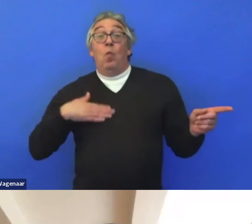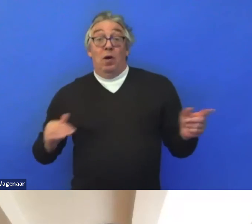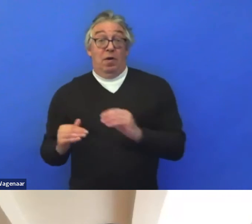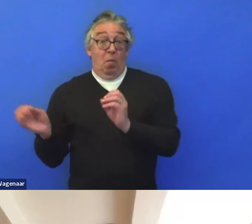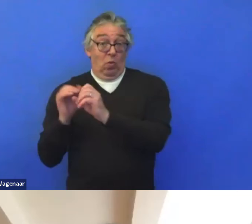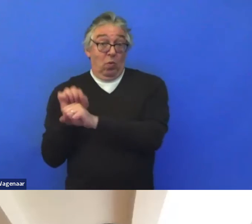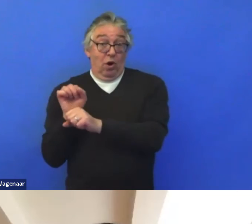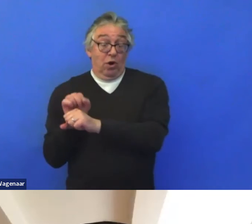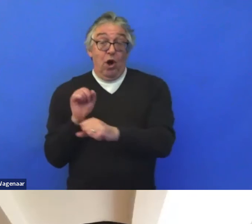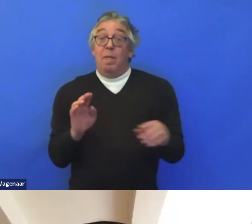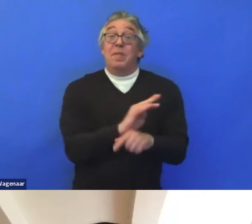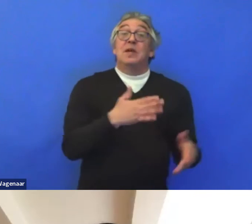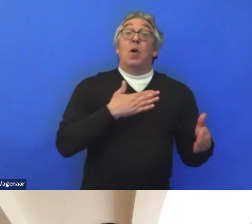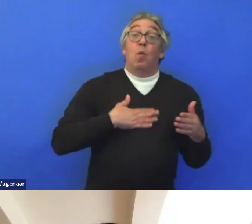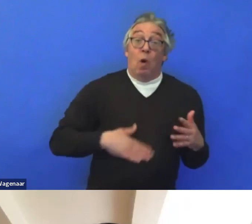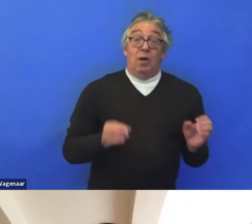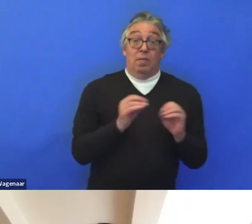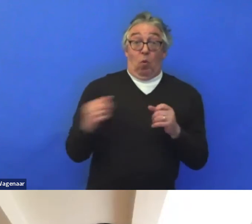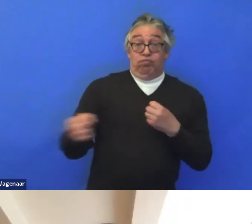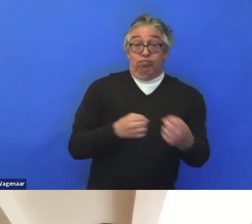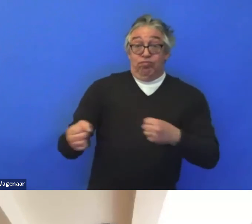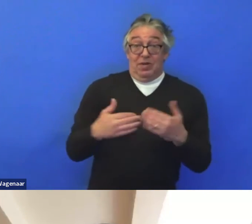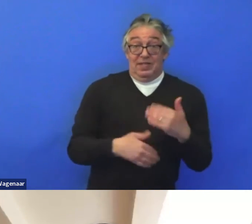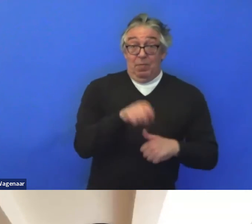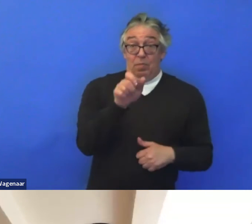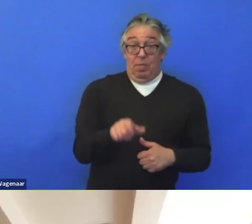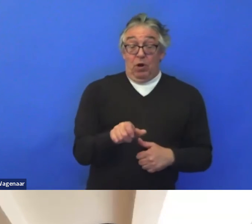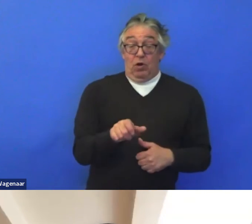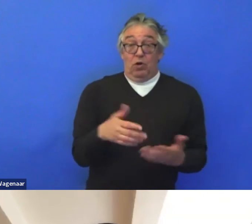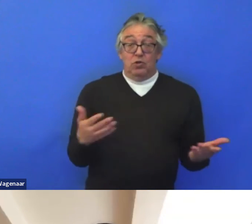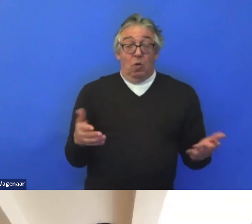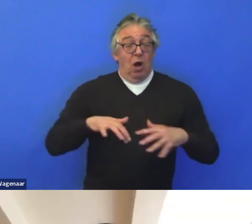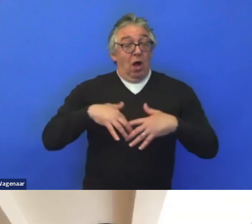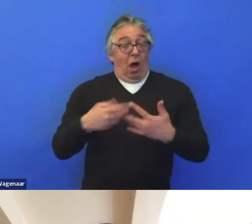I think, how we facilitate that going forward will be important